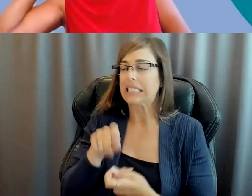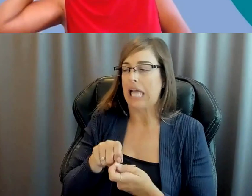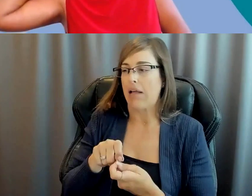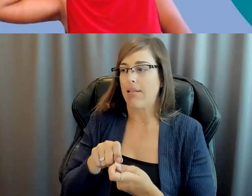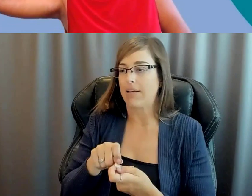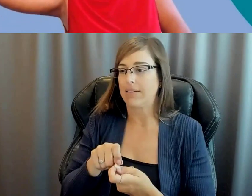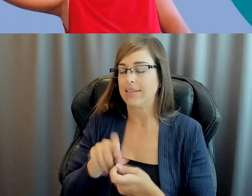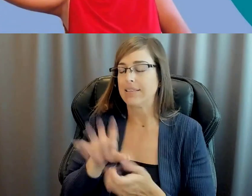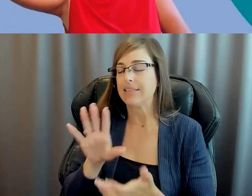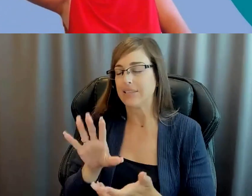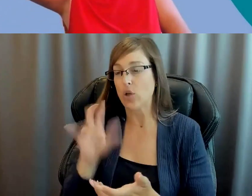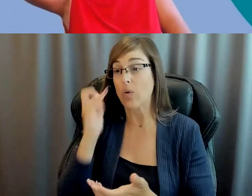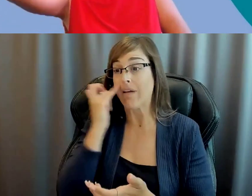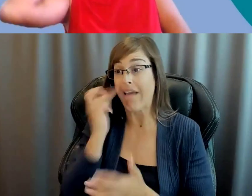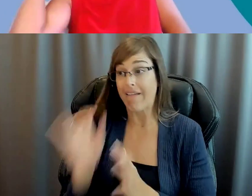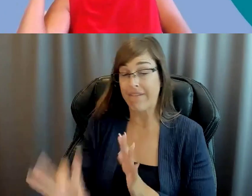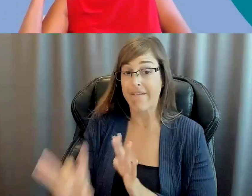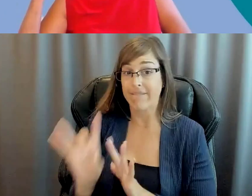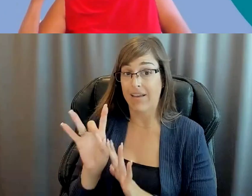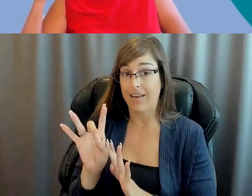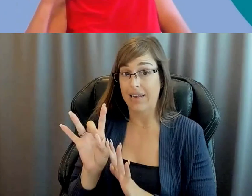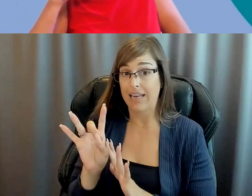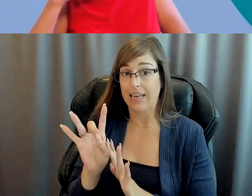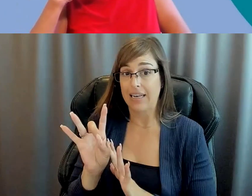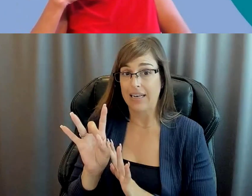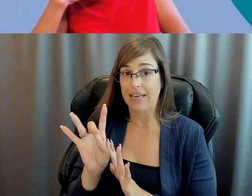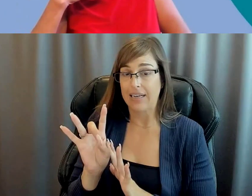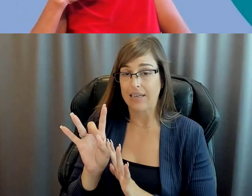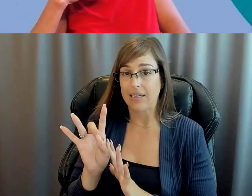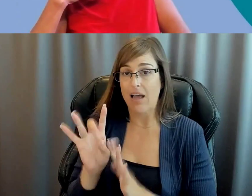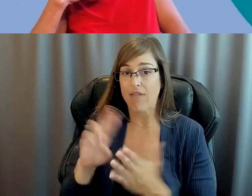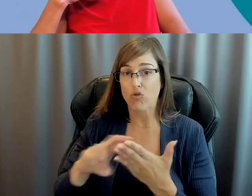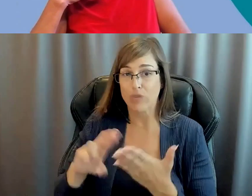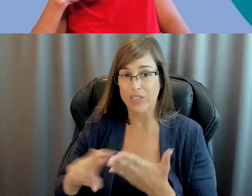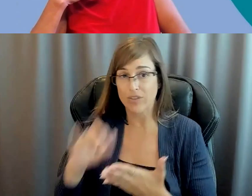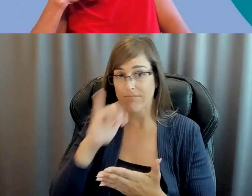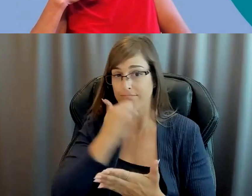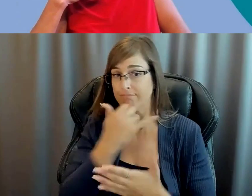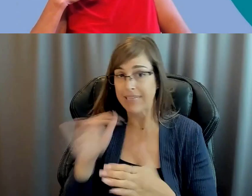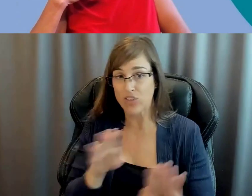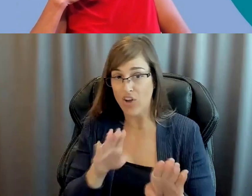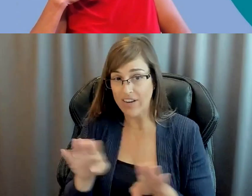so if there is a finding of research misconduct even if .. And it's in a grant ..